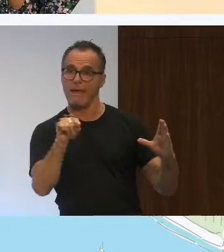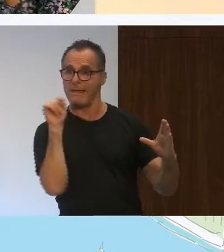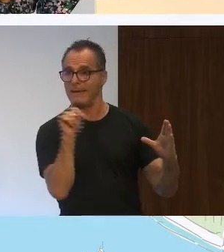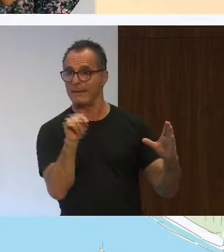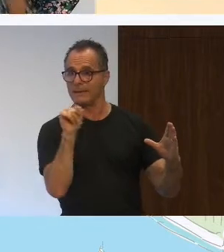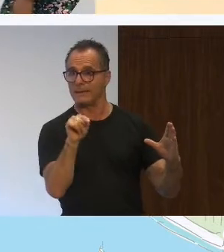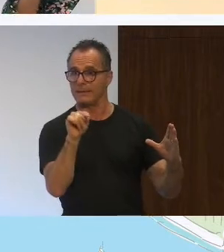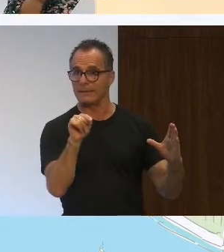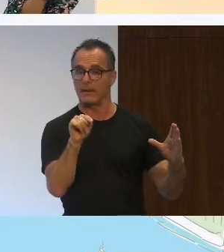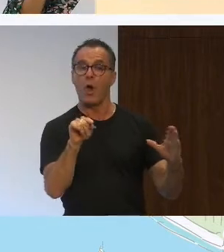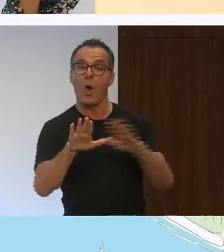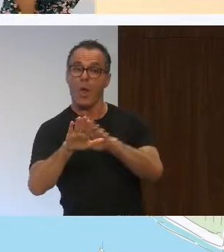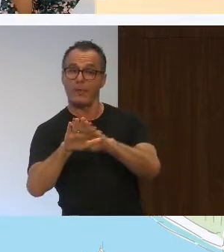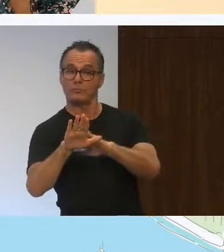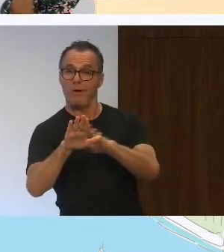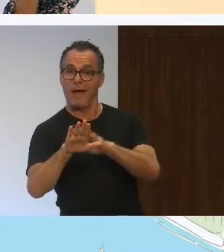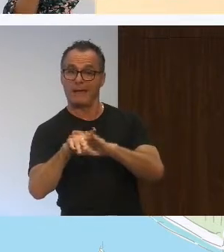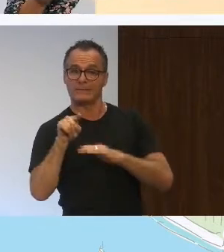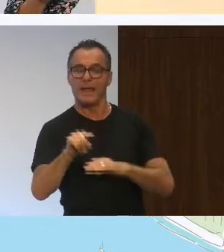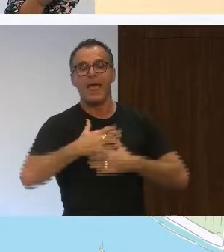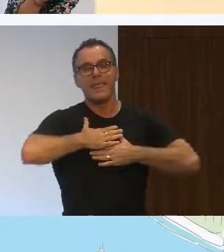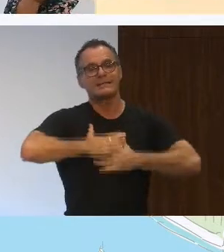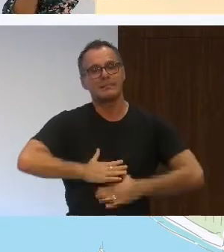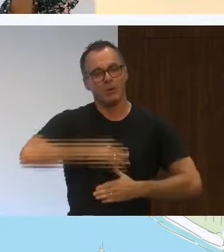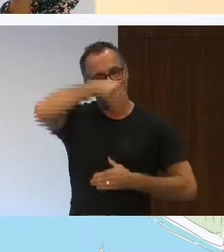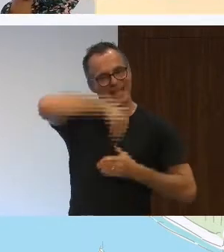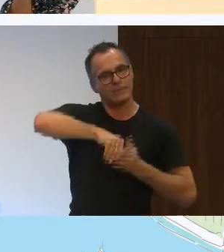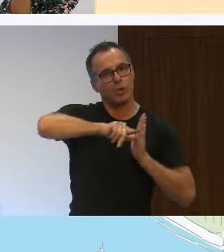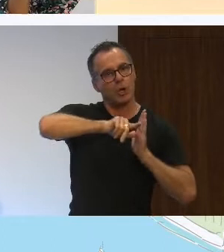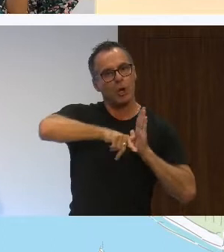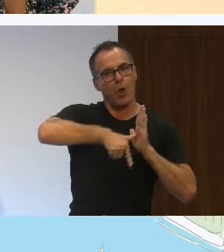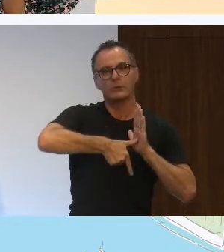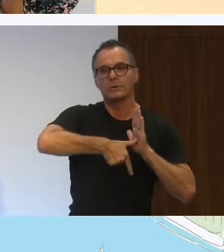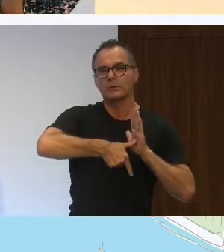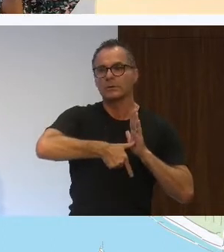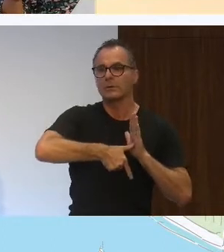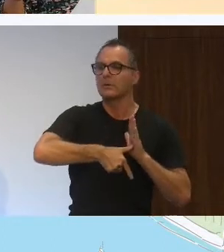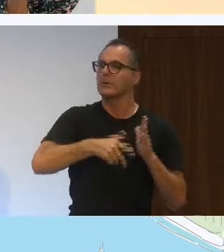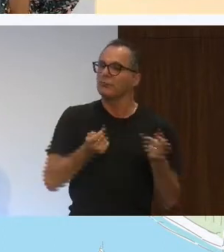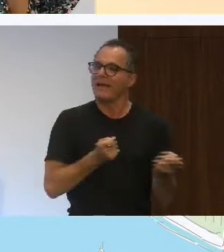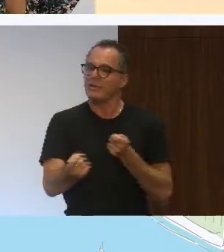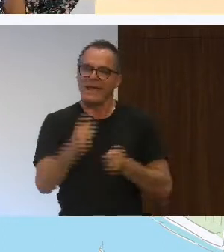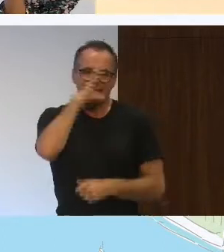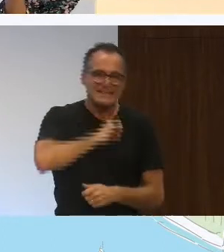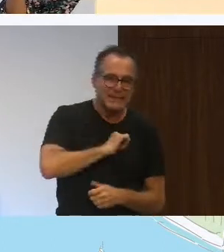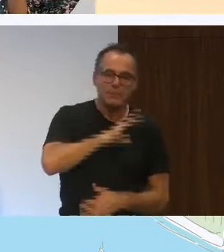on your right, which is the body's internal clock and regulates sleep when how much we drink, how much we eat,